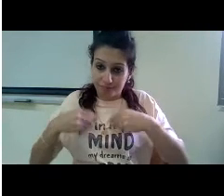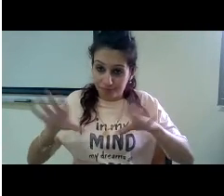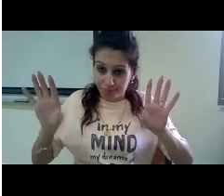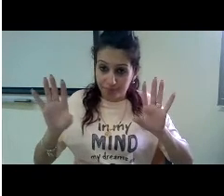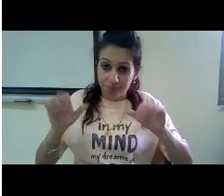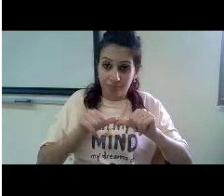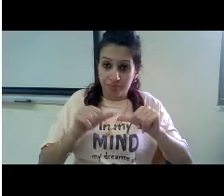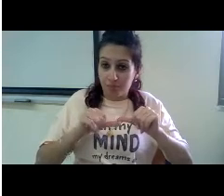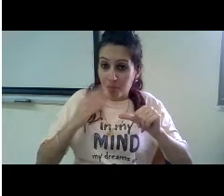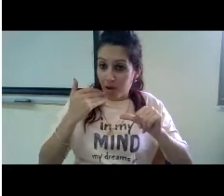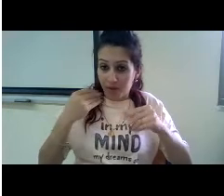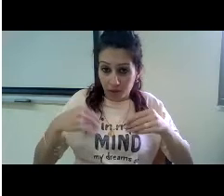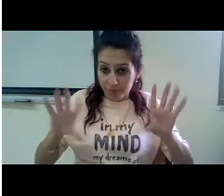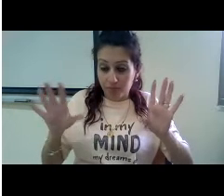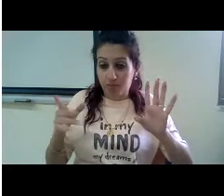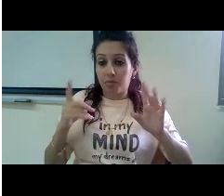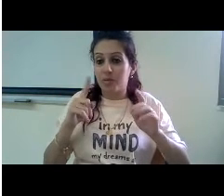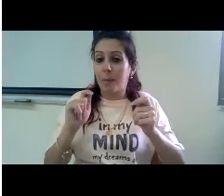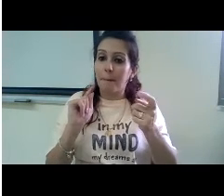It's a huge moment when they understand